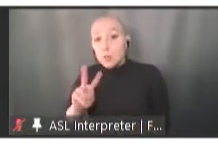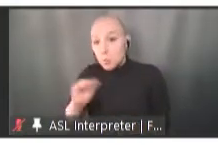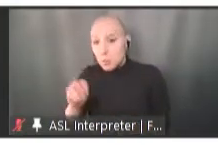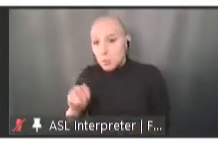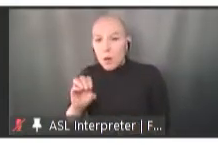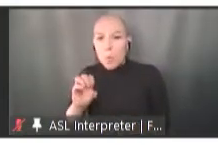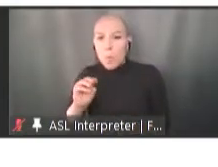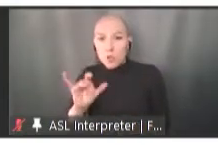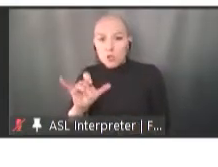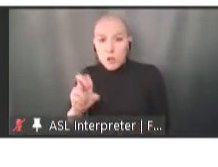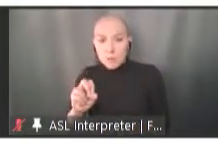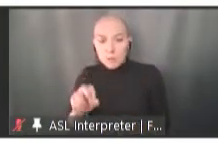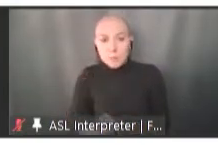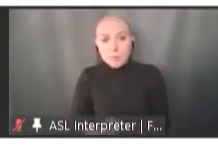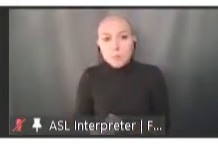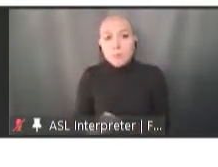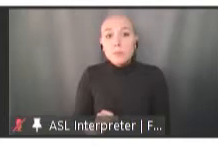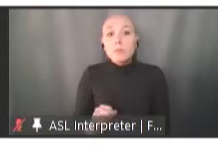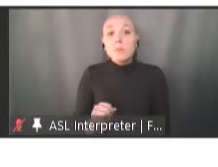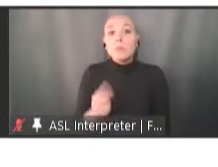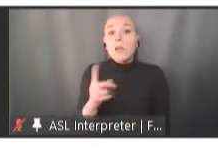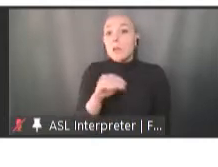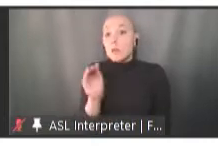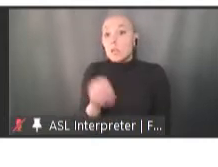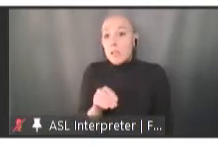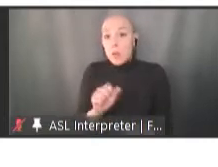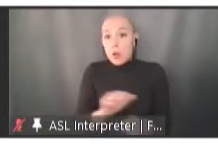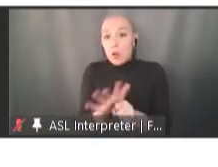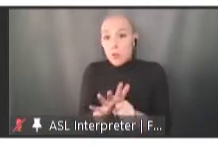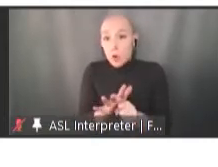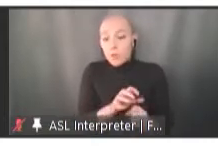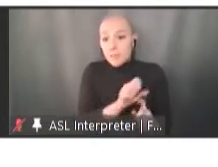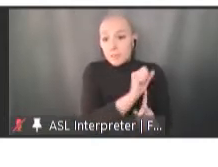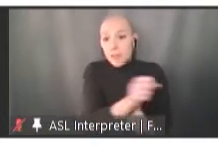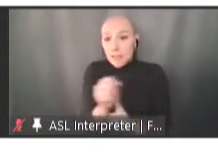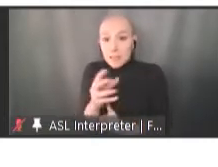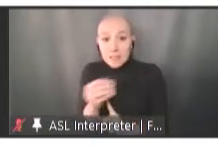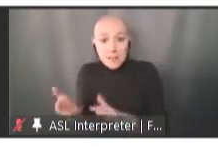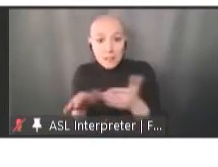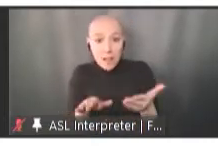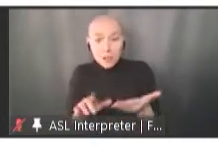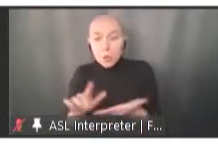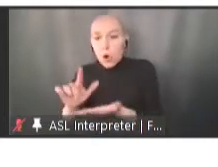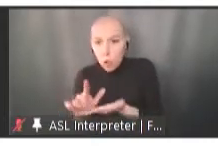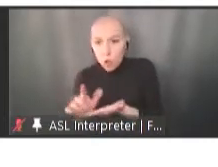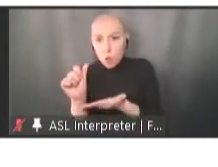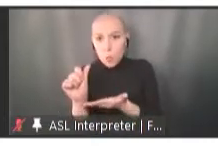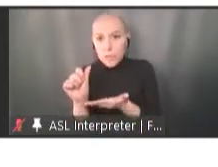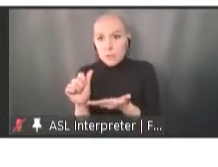of COVID-19 cases and deaths are lowest among persons fully vaccinated with a booster dose,